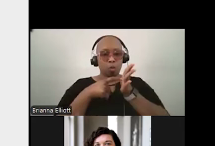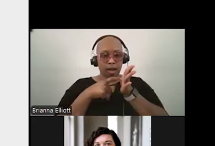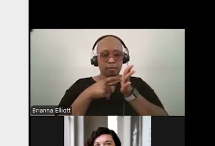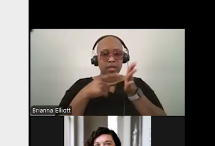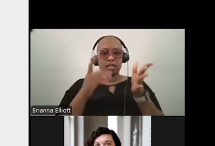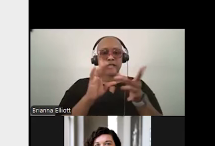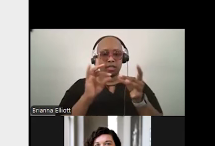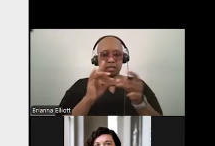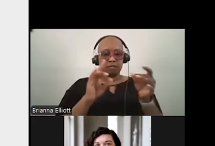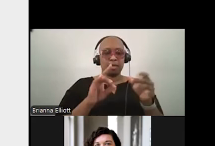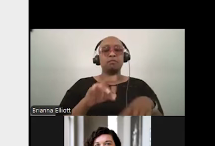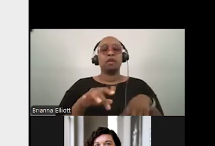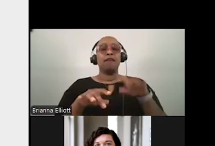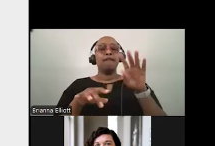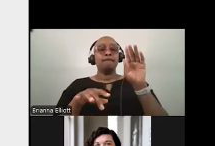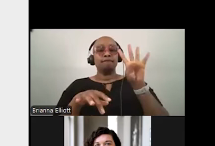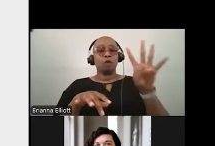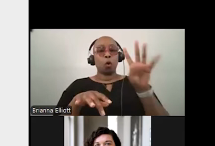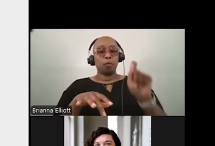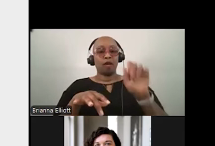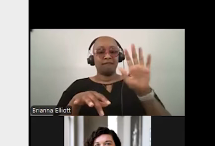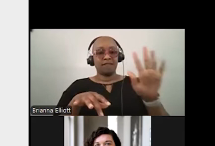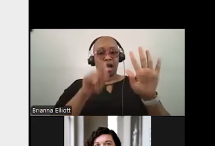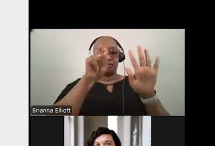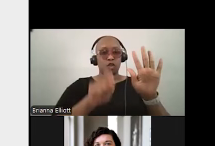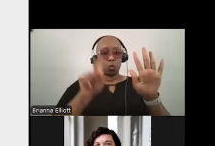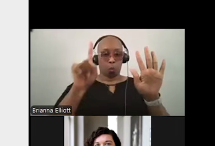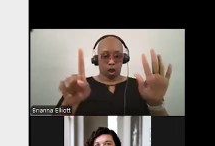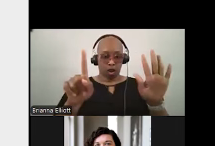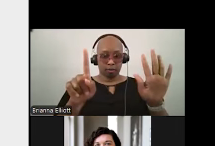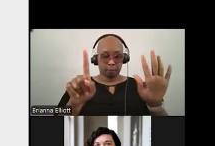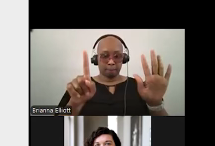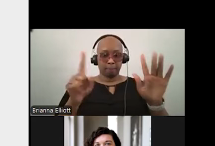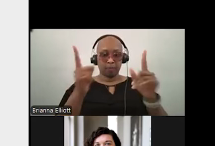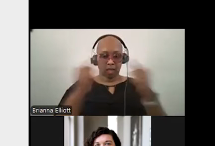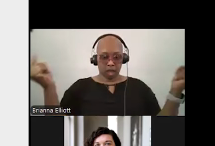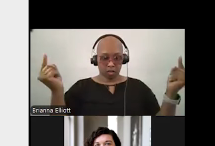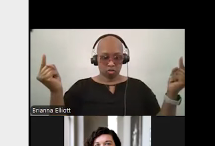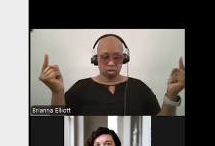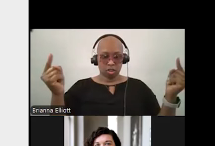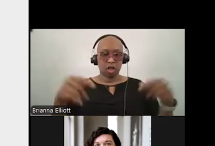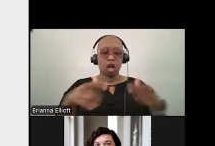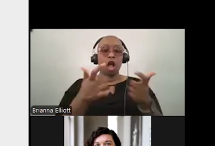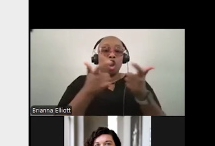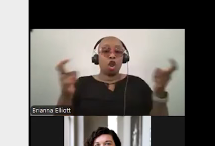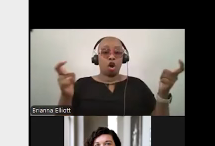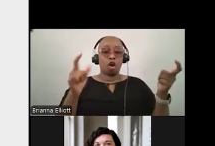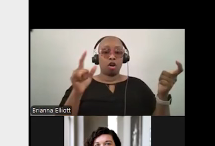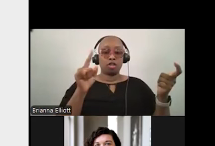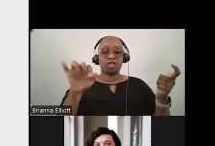to1 contrast ratio. Large text with 18 point or 14 point if it's bold has to have a 3:1 ratio.